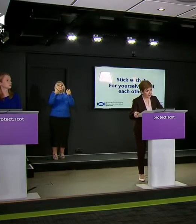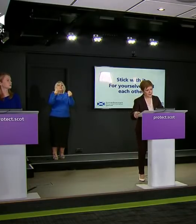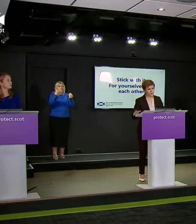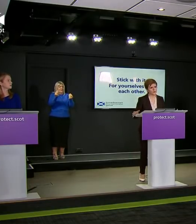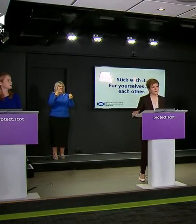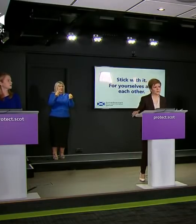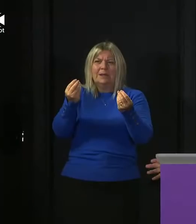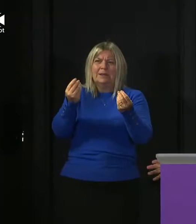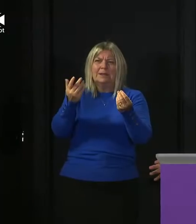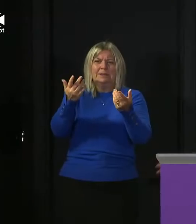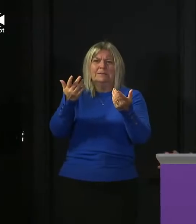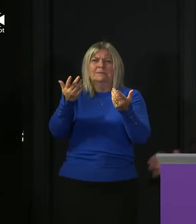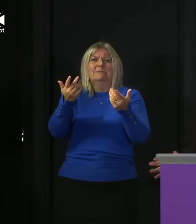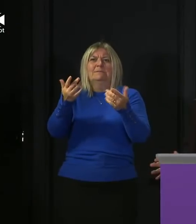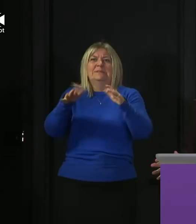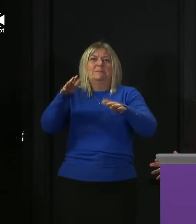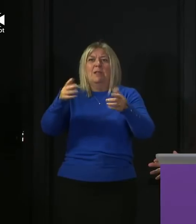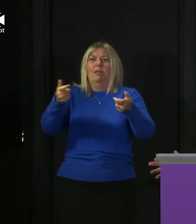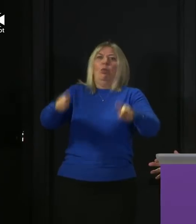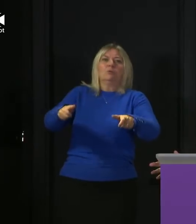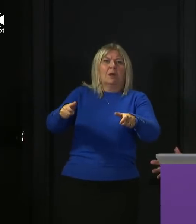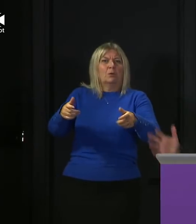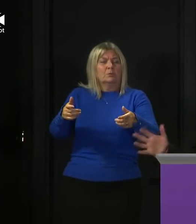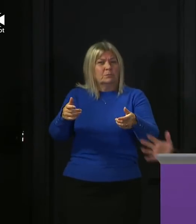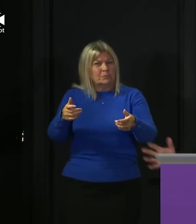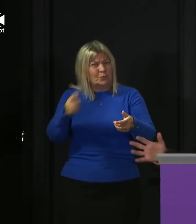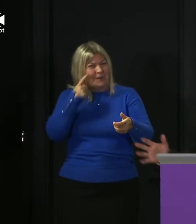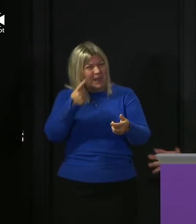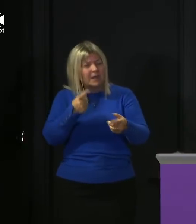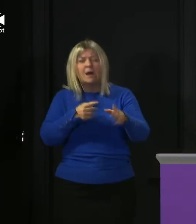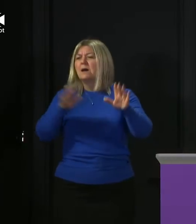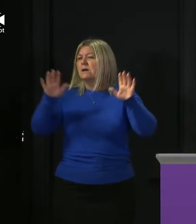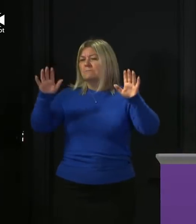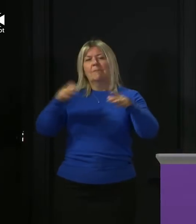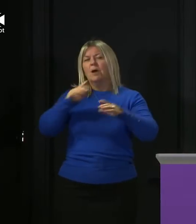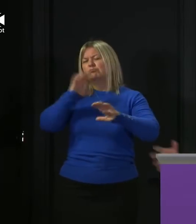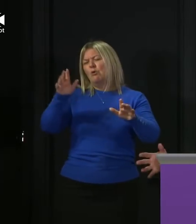I'm not going to speculate on future restrictions. I have been pretty open that we will do what is